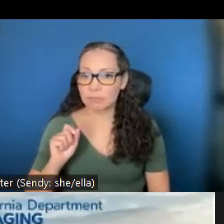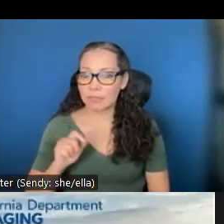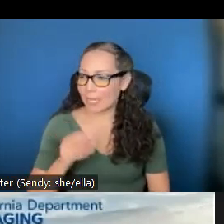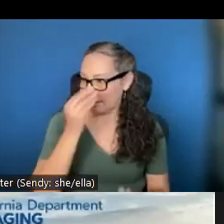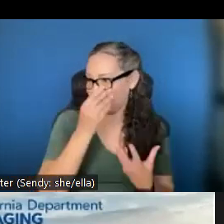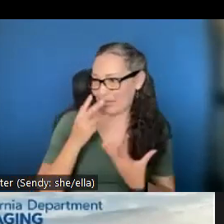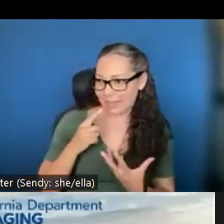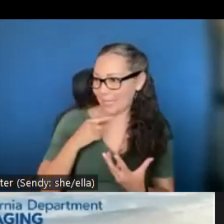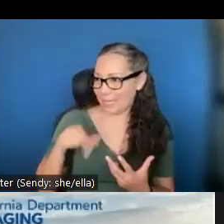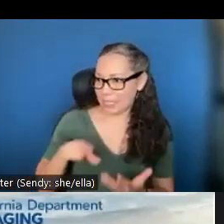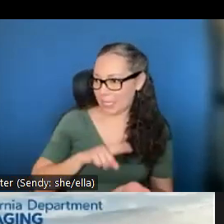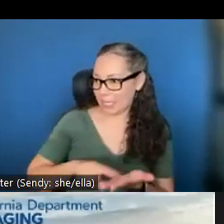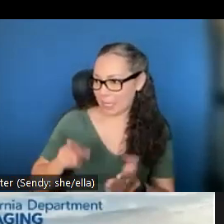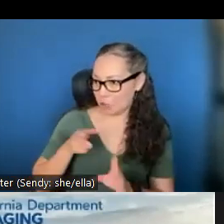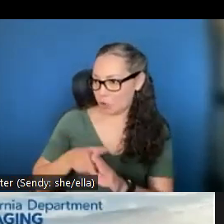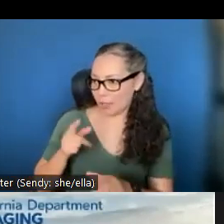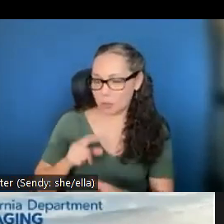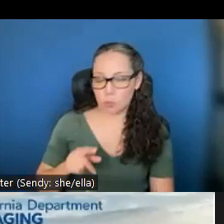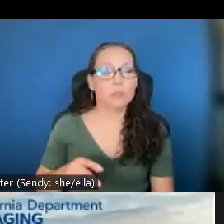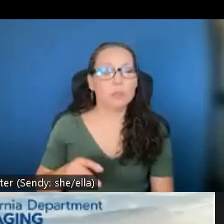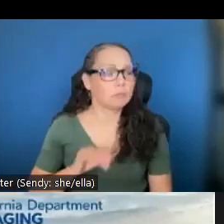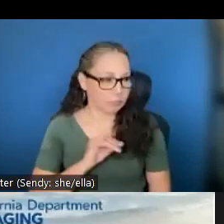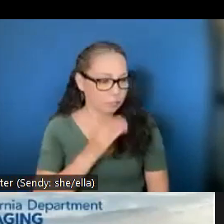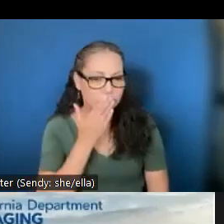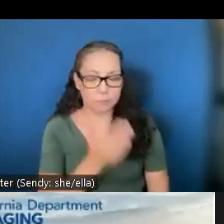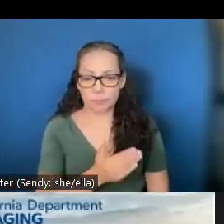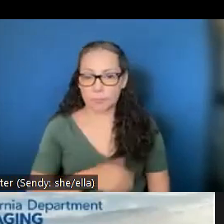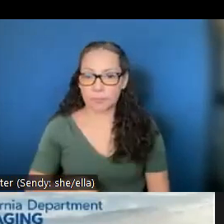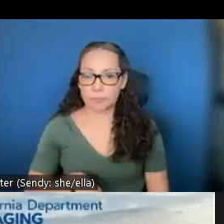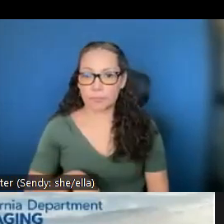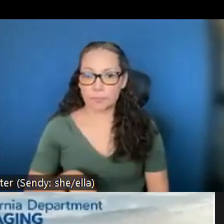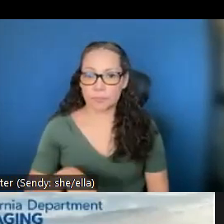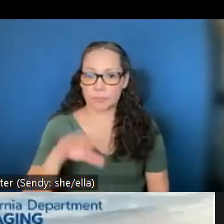got it okay thank you uh next we have CDA California Department of Aging my